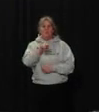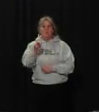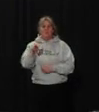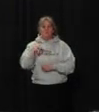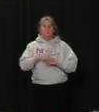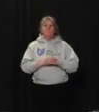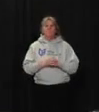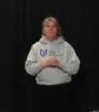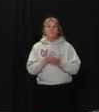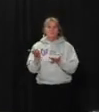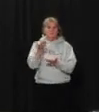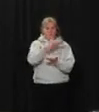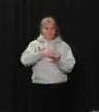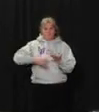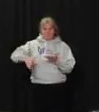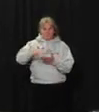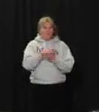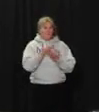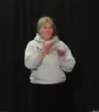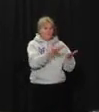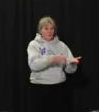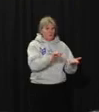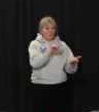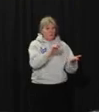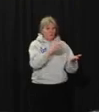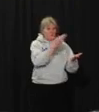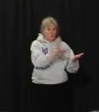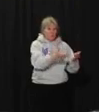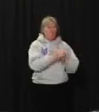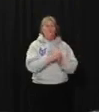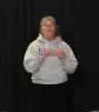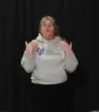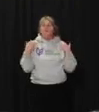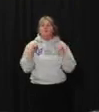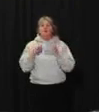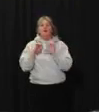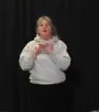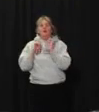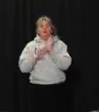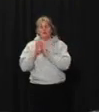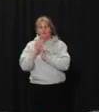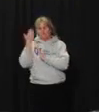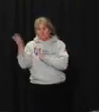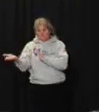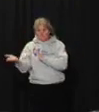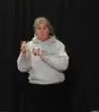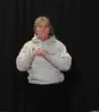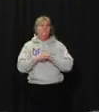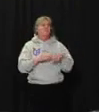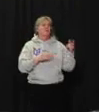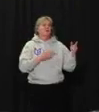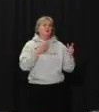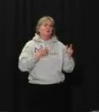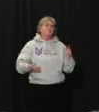May 22nd. We are joined today by Yukon Premier Sandy Silver, Minister of economic development Ranj Pillai, and the Chief Medical